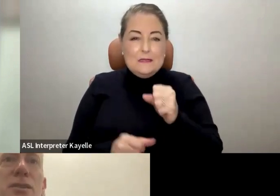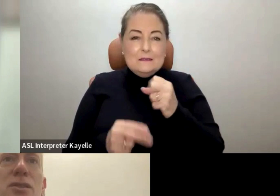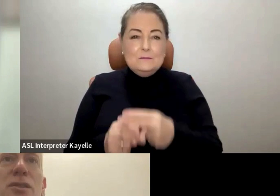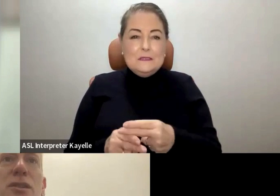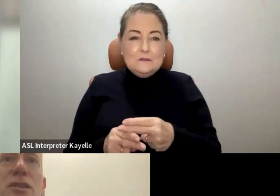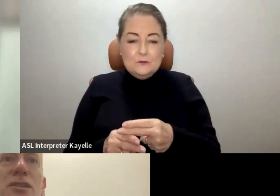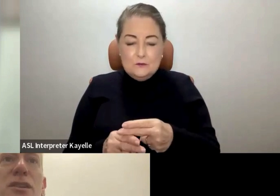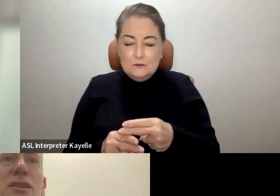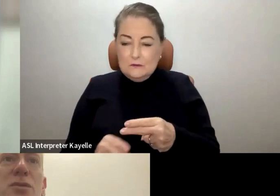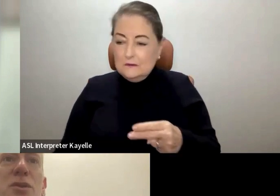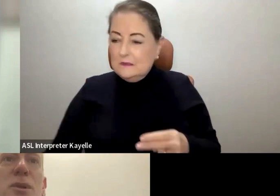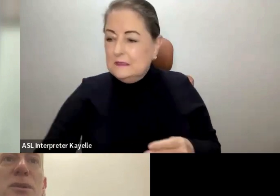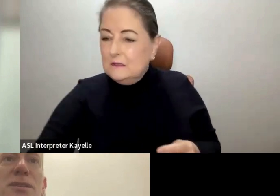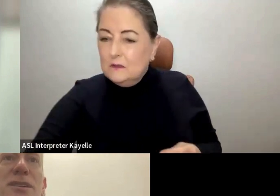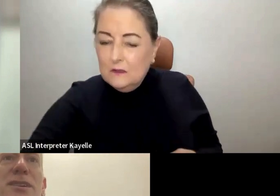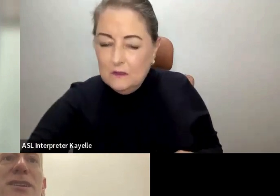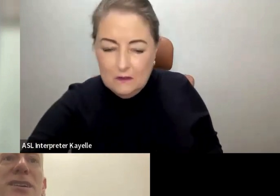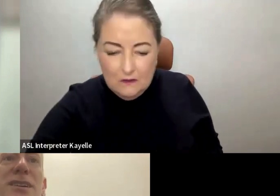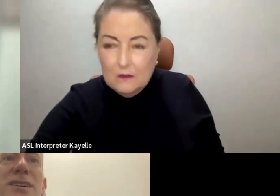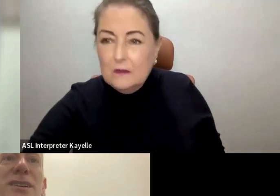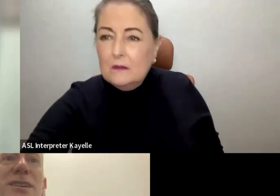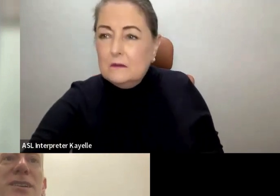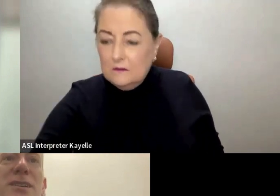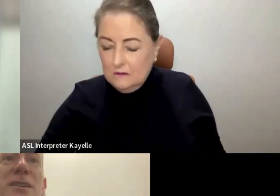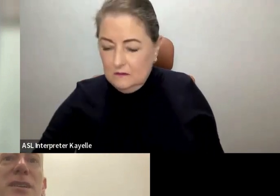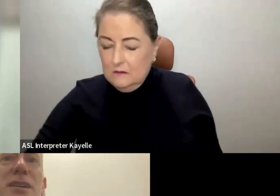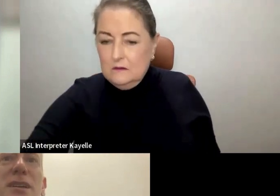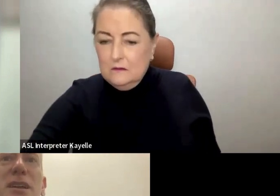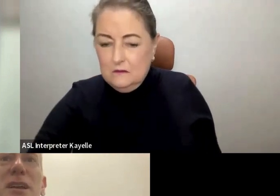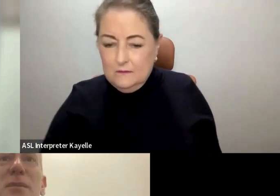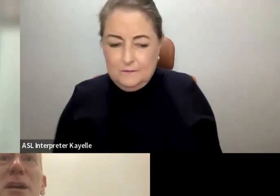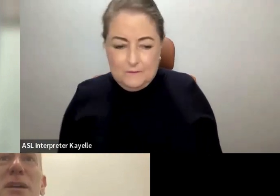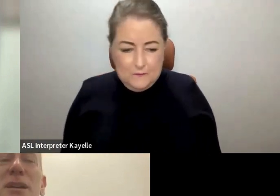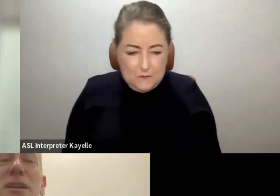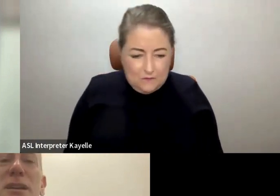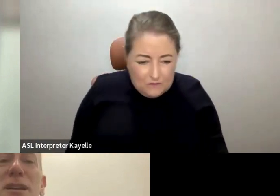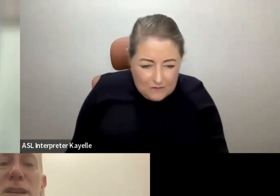just need to click for a moment.